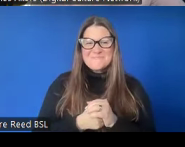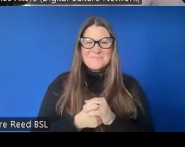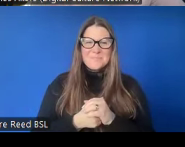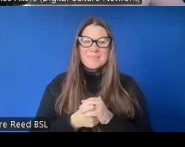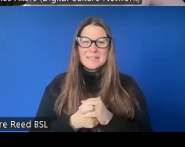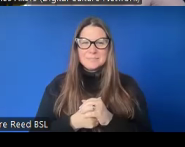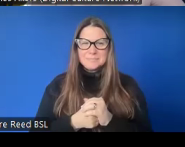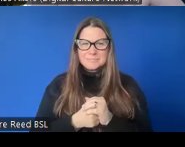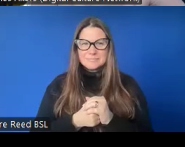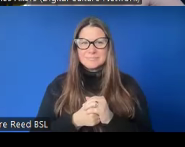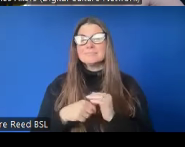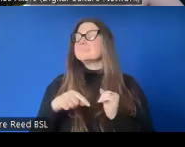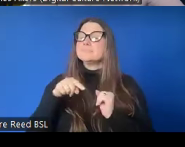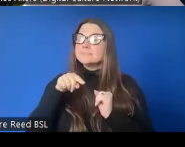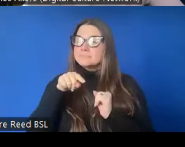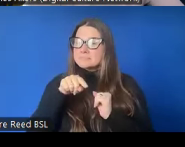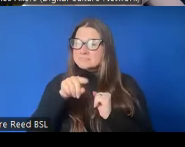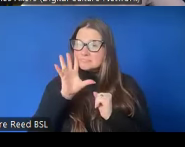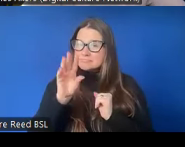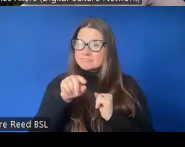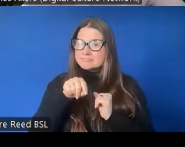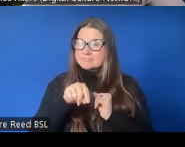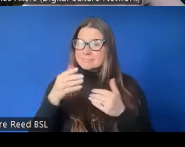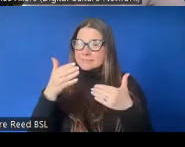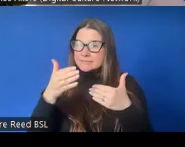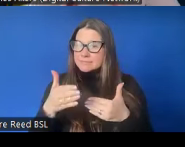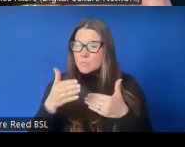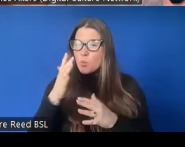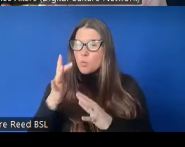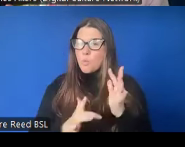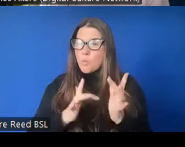This session is being recorded, so don't feel like you've got to take all the notes and everything.